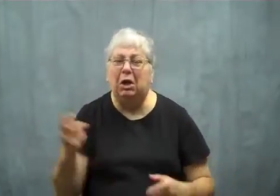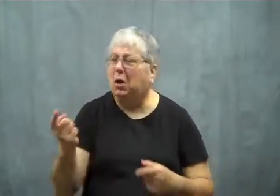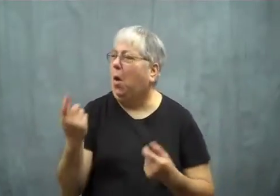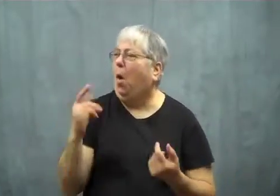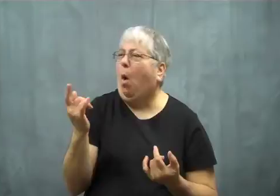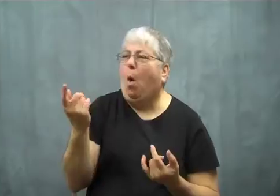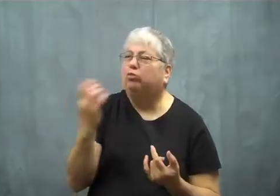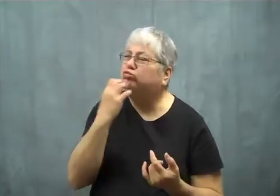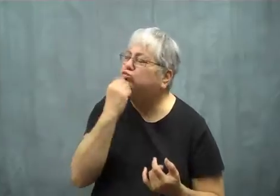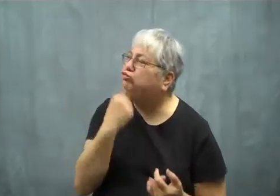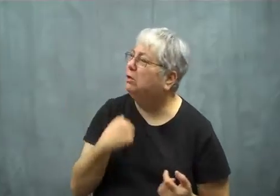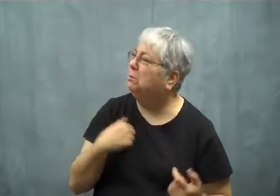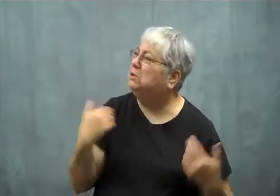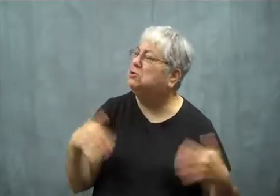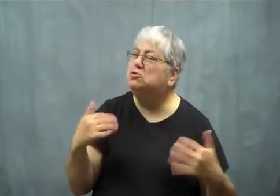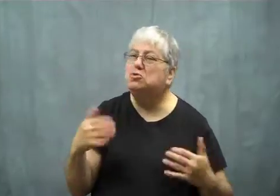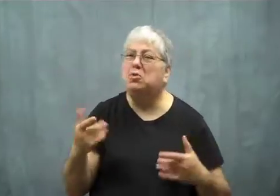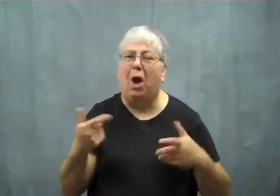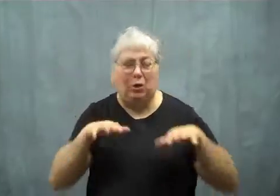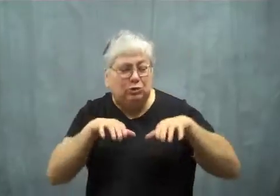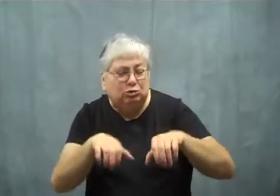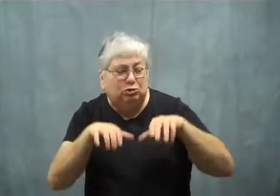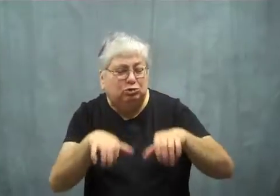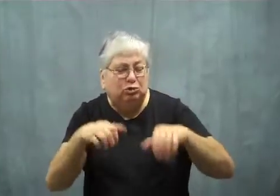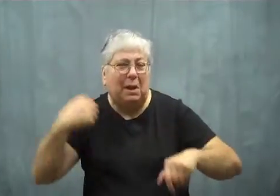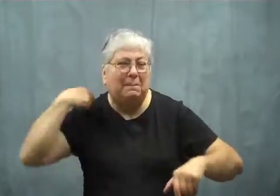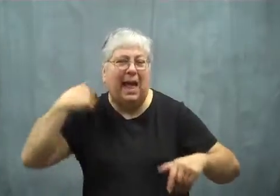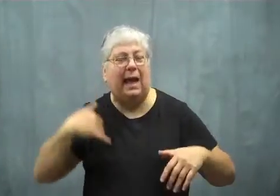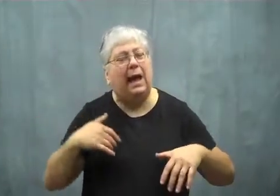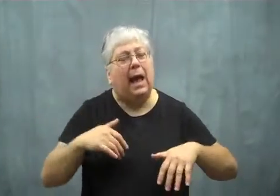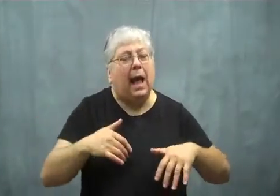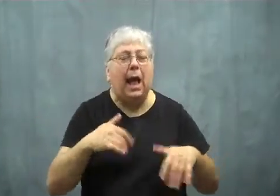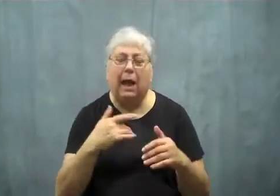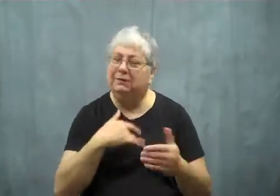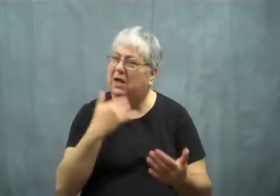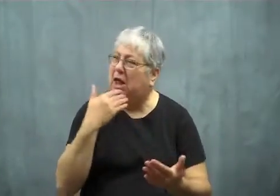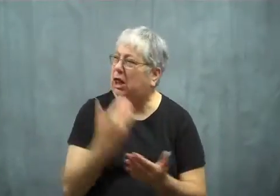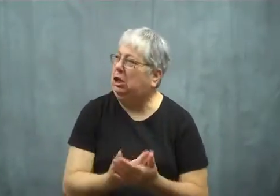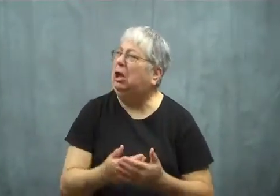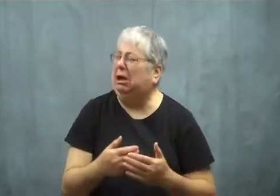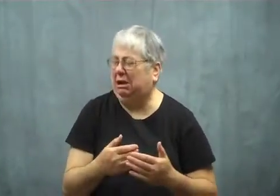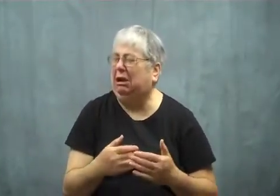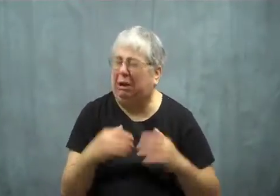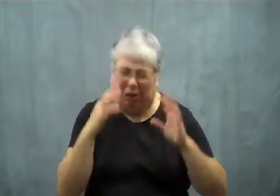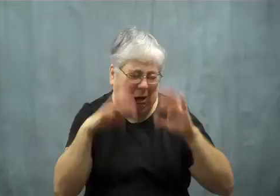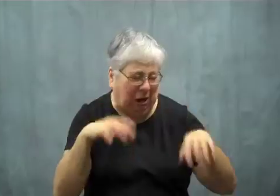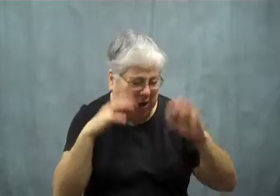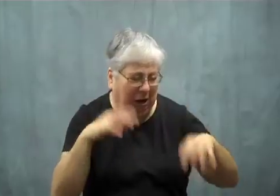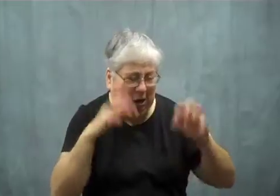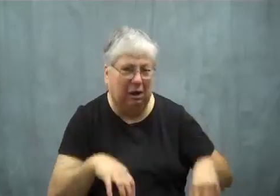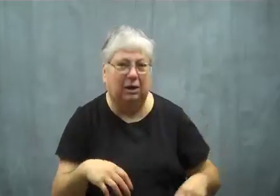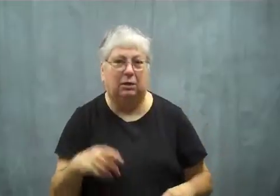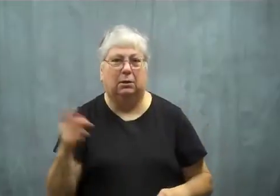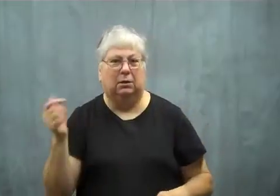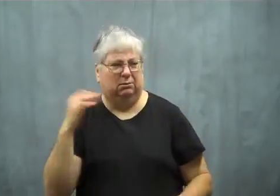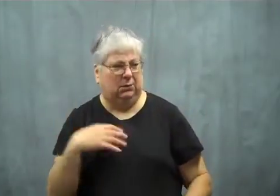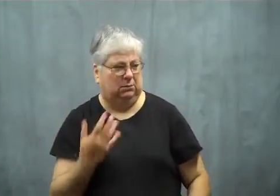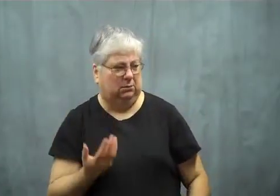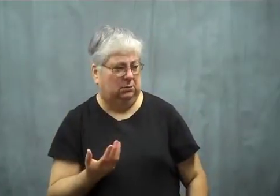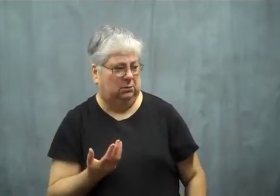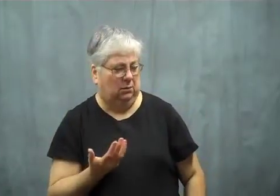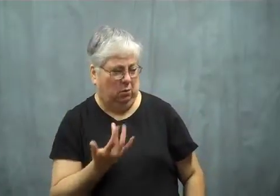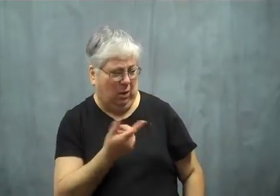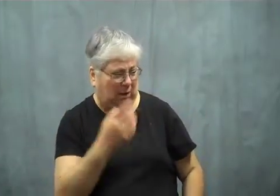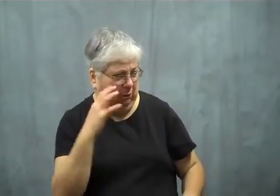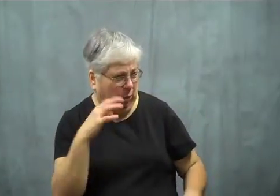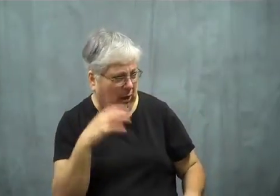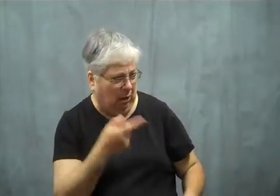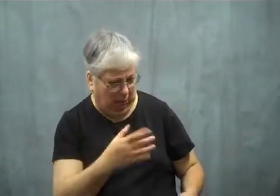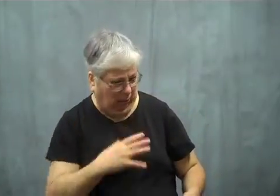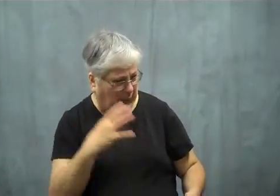she loves me, She gives me awesome backrubs, and makes me feel good!"